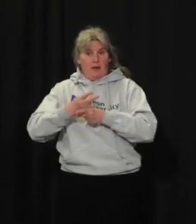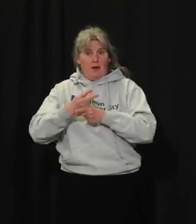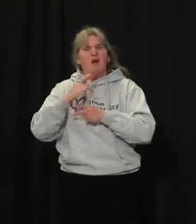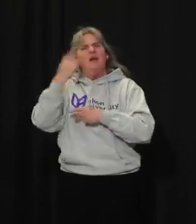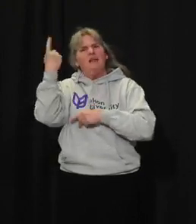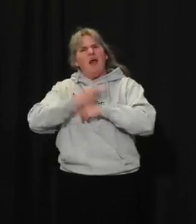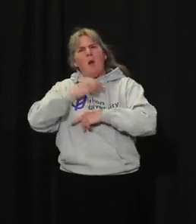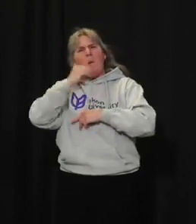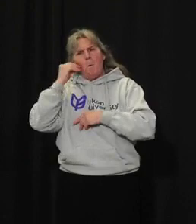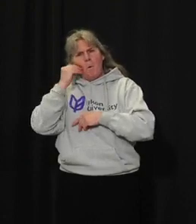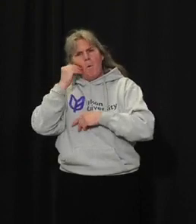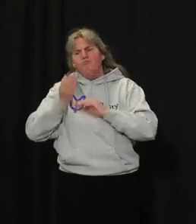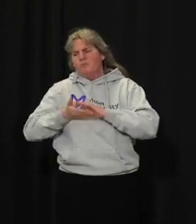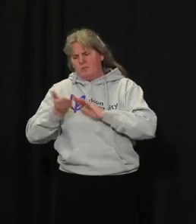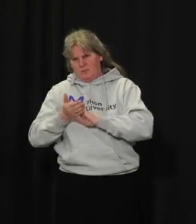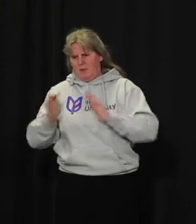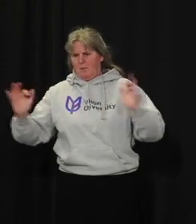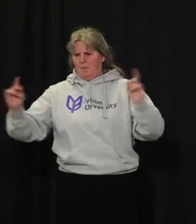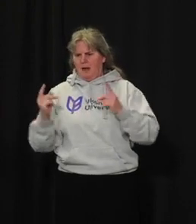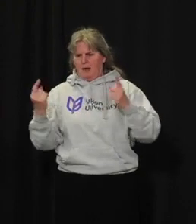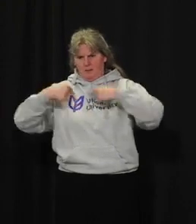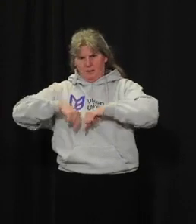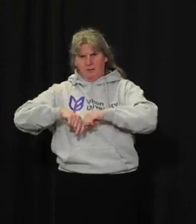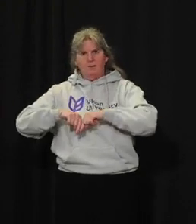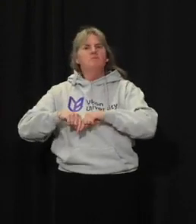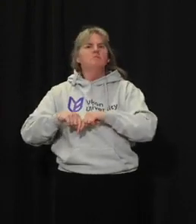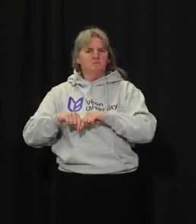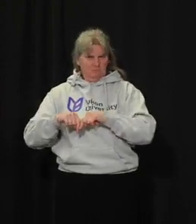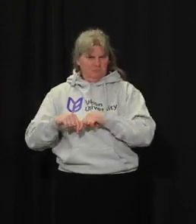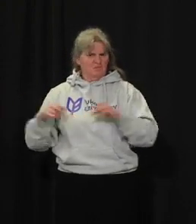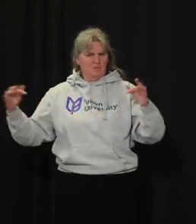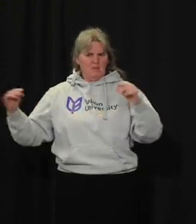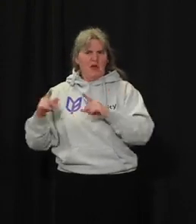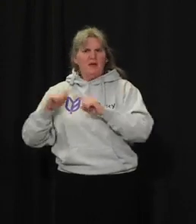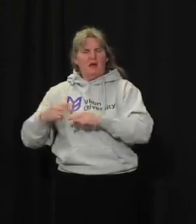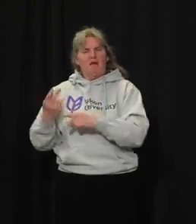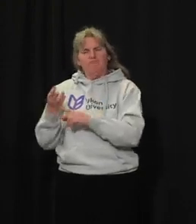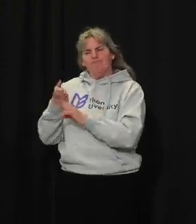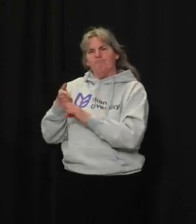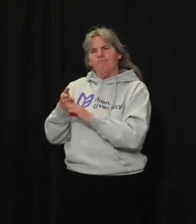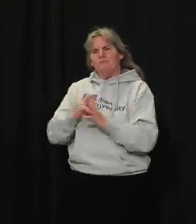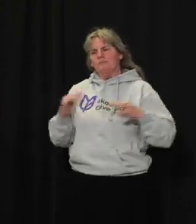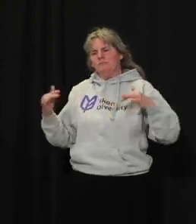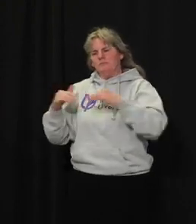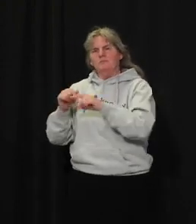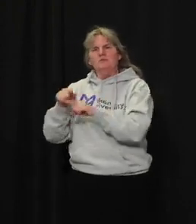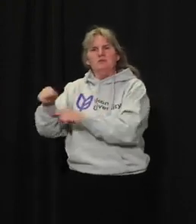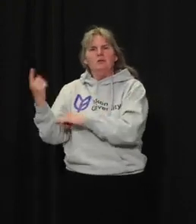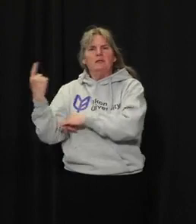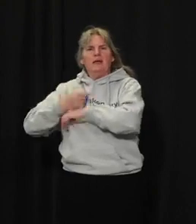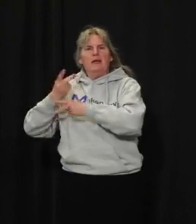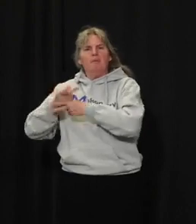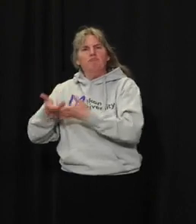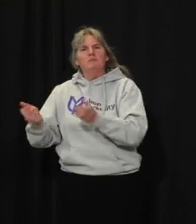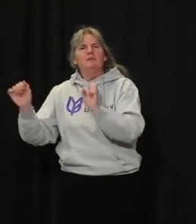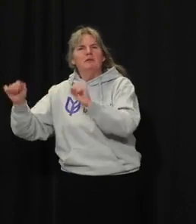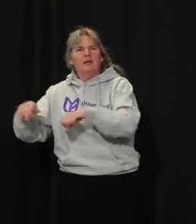or day home operators can welcome back children who previously attended their centres. The updated guidelines are also